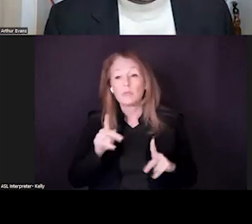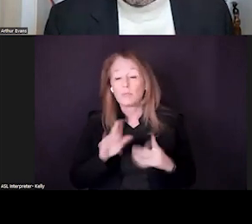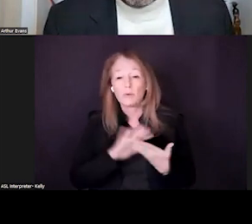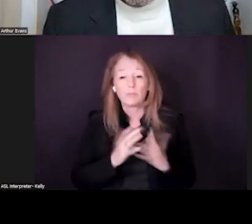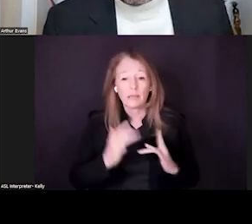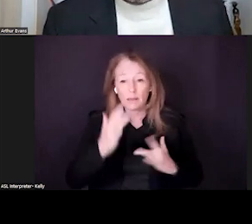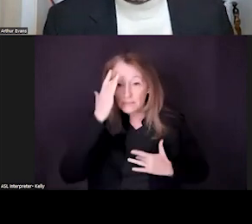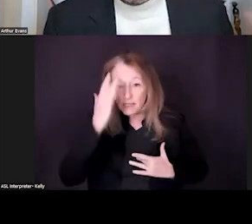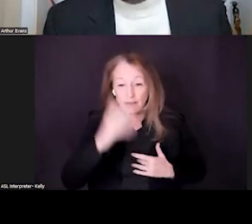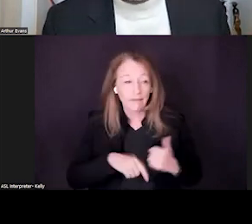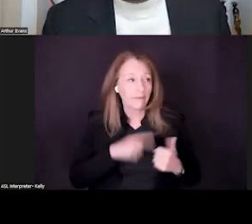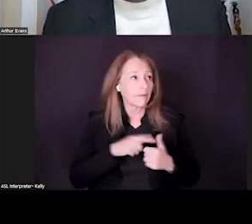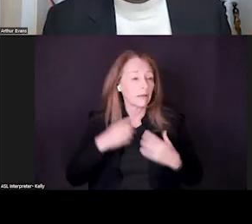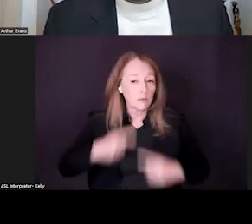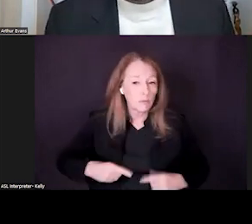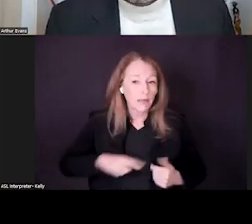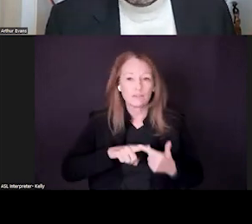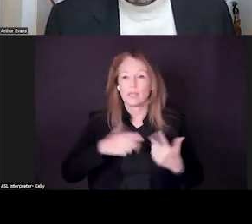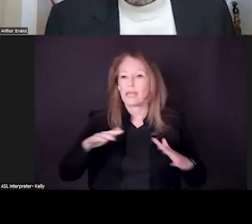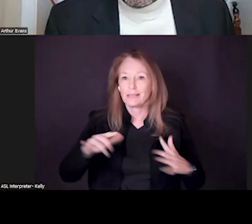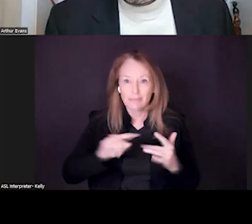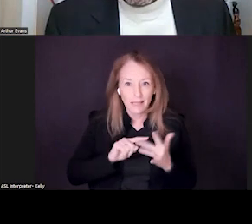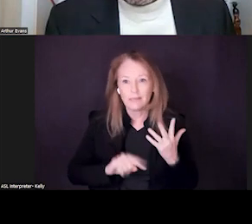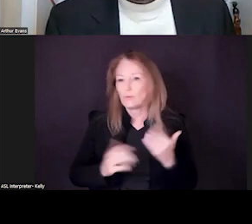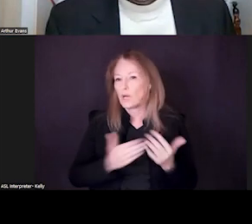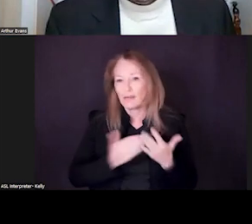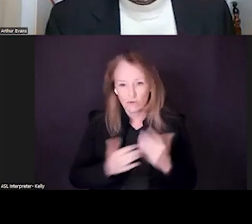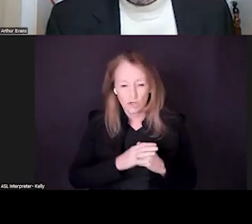ANXIETY, WHATEVER THE CONDITION IS. THEY COME TO US,